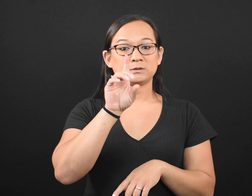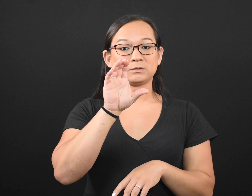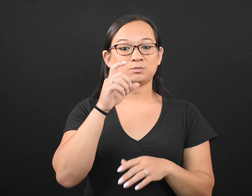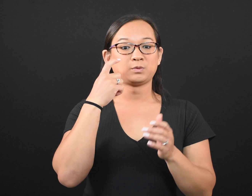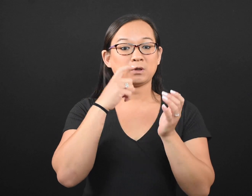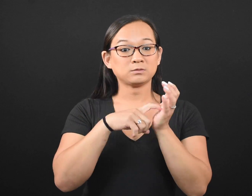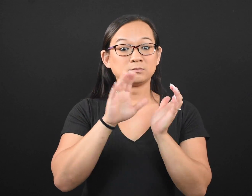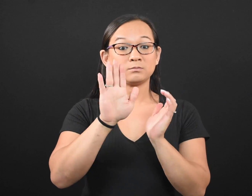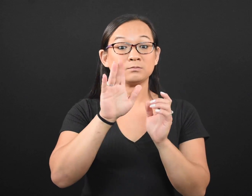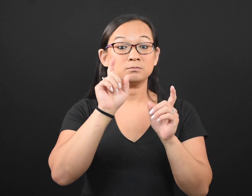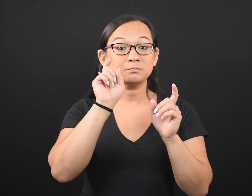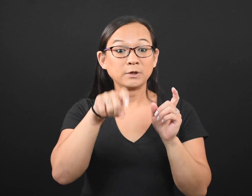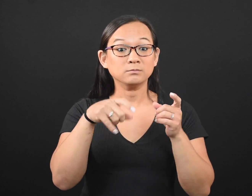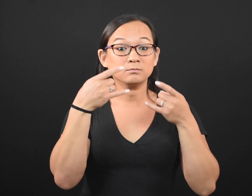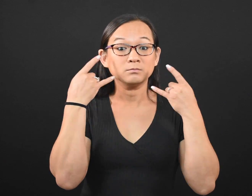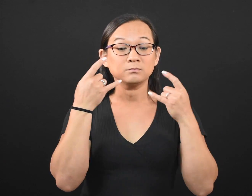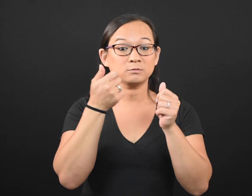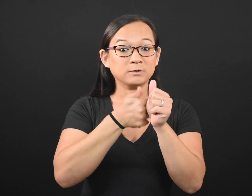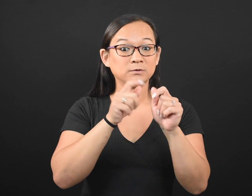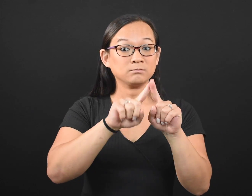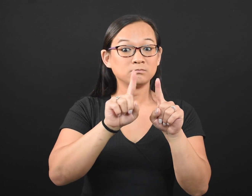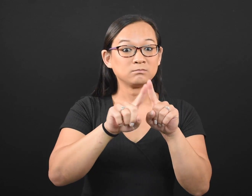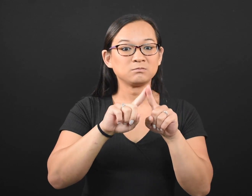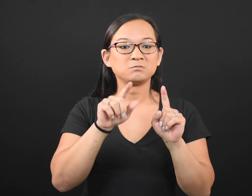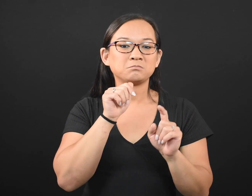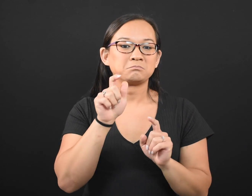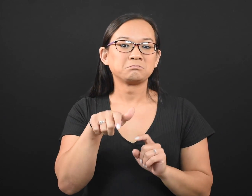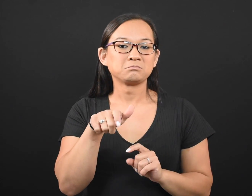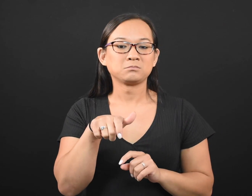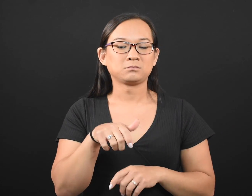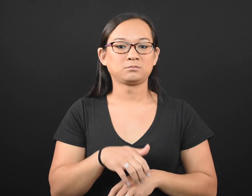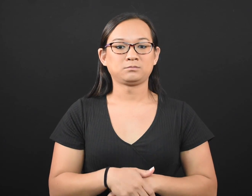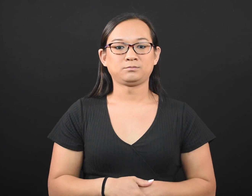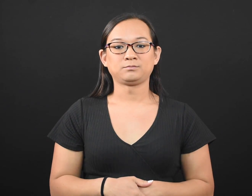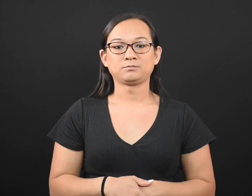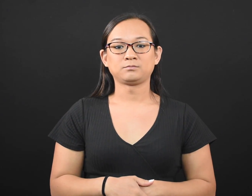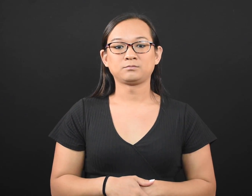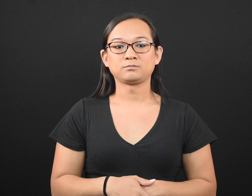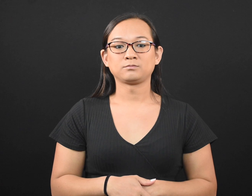CDC recognizes that wearing masks may not be possible in every situation or for